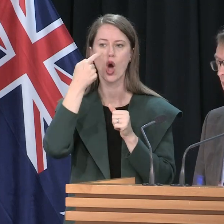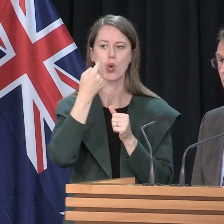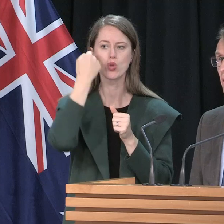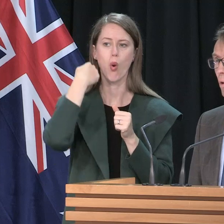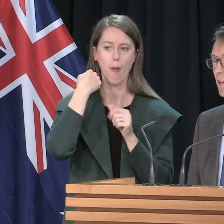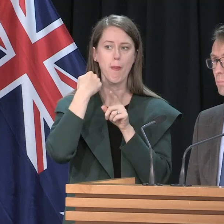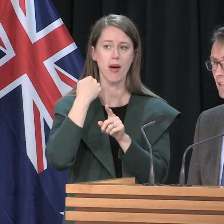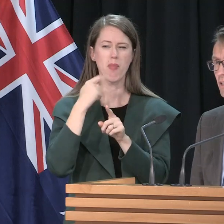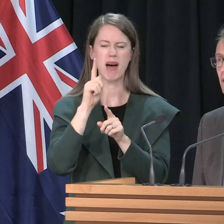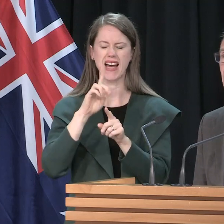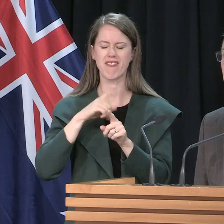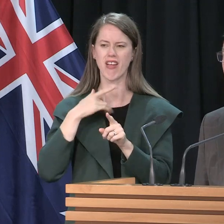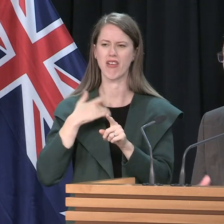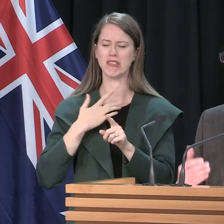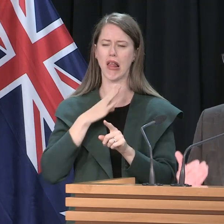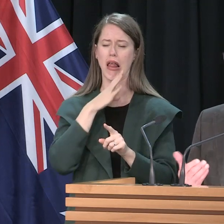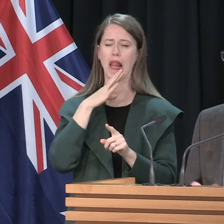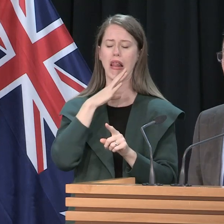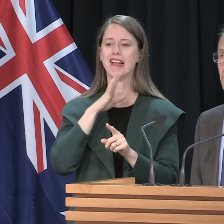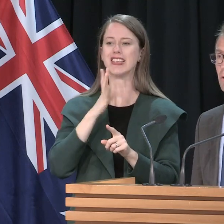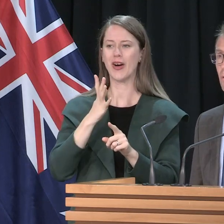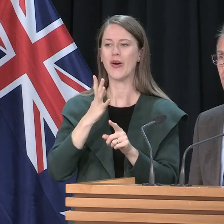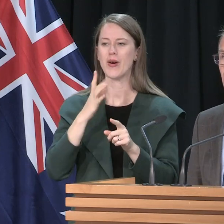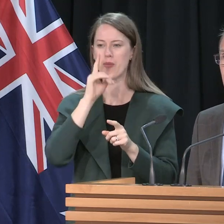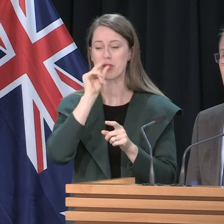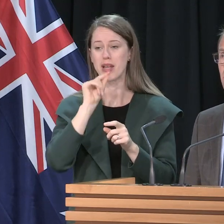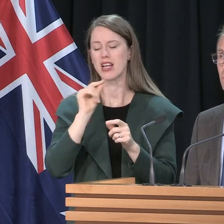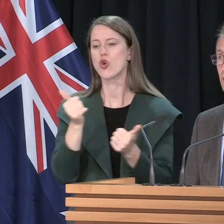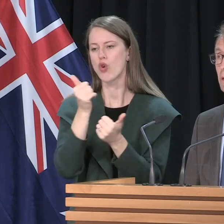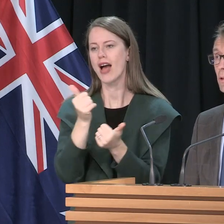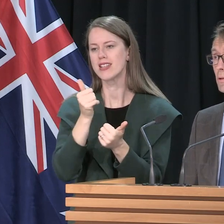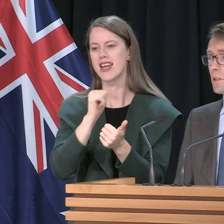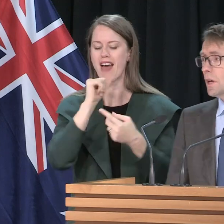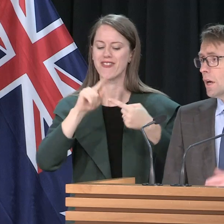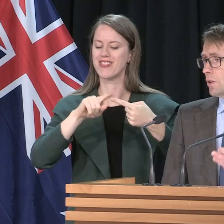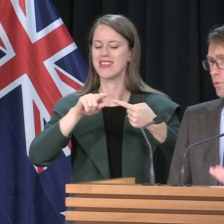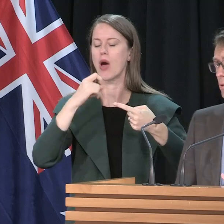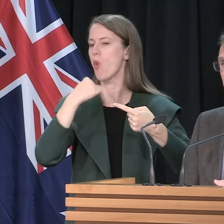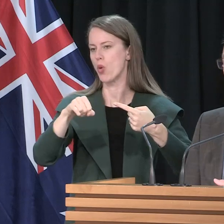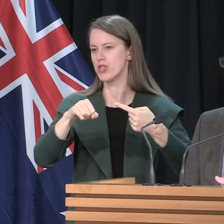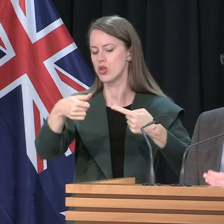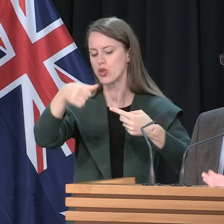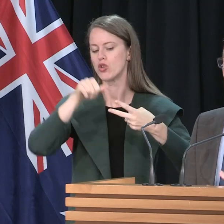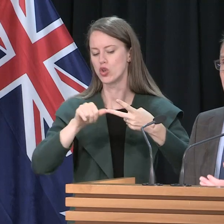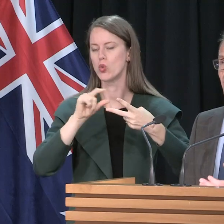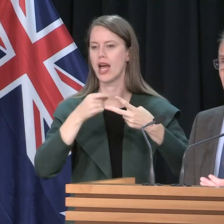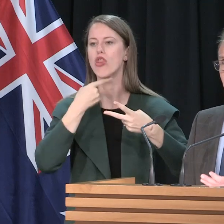this group. People will be offered a pharyngeal swab. It can be quite unpleasant so it